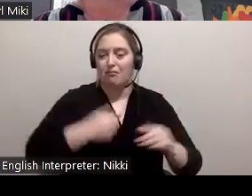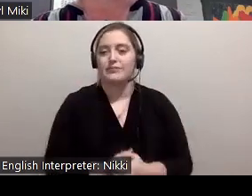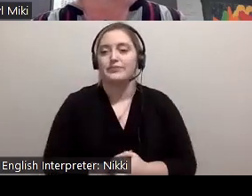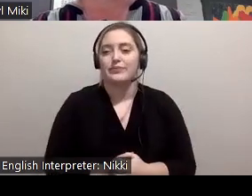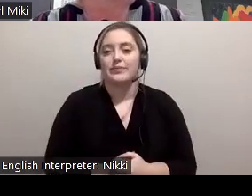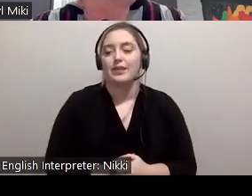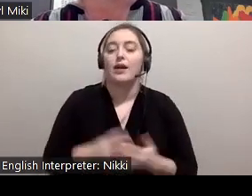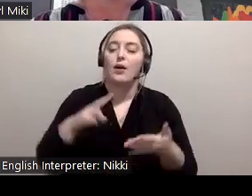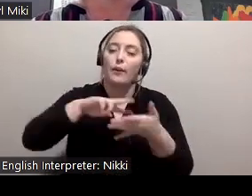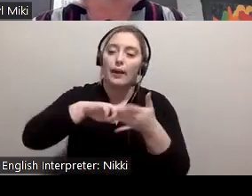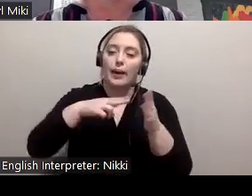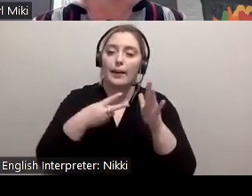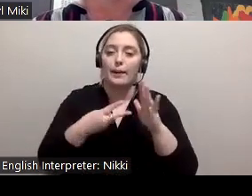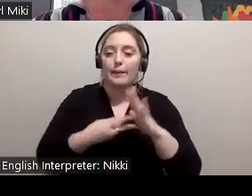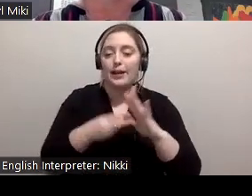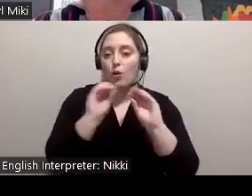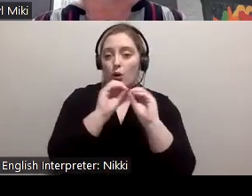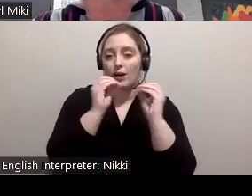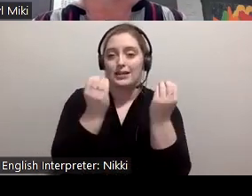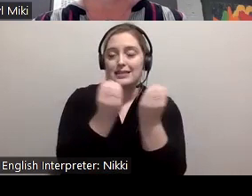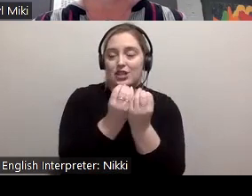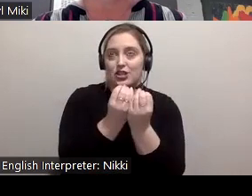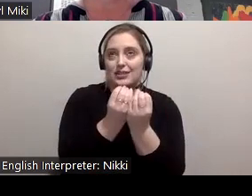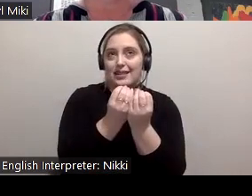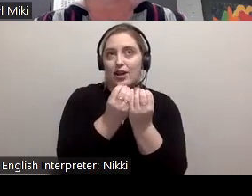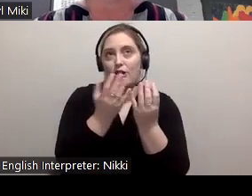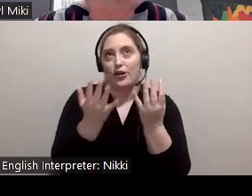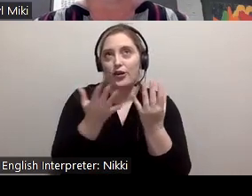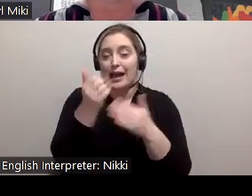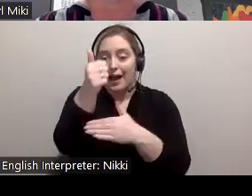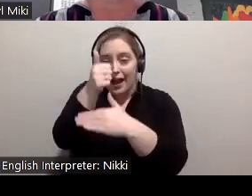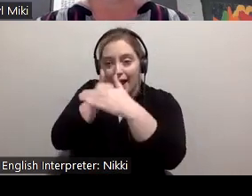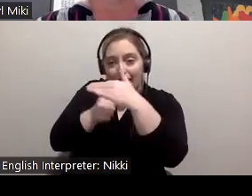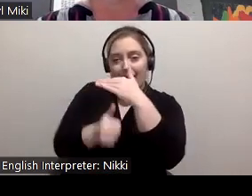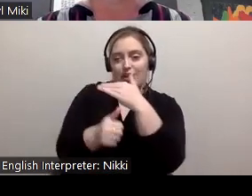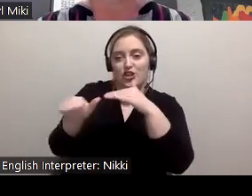sort of attached to or are linked to a larger institution